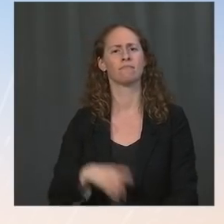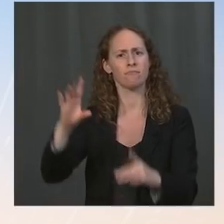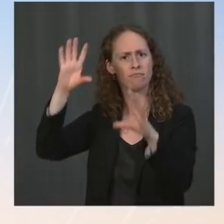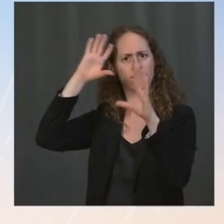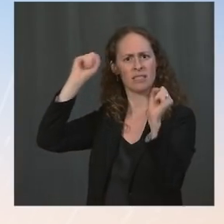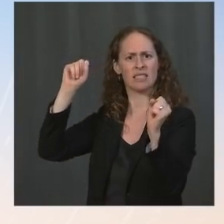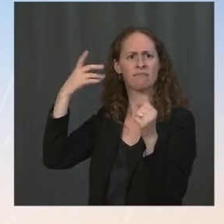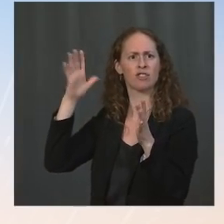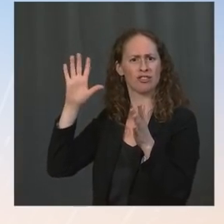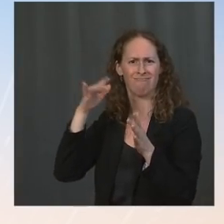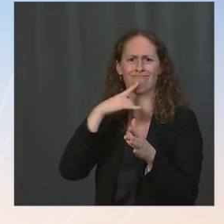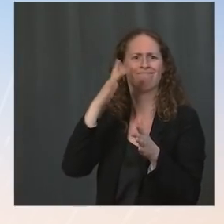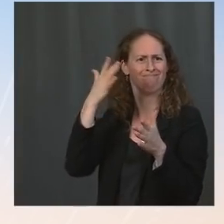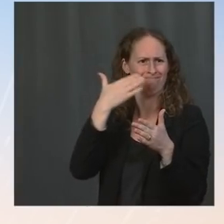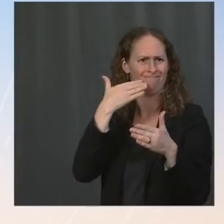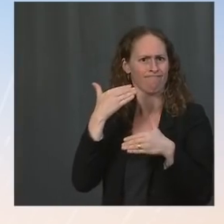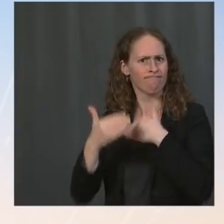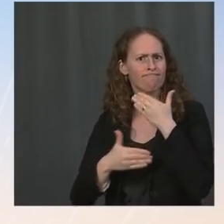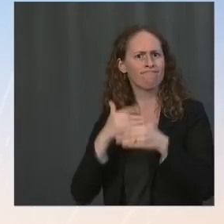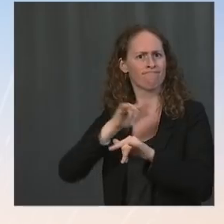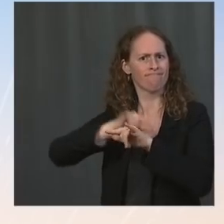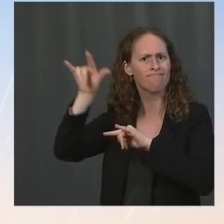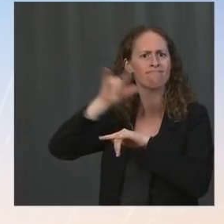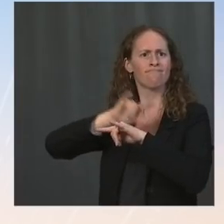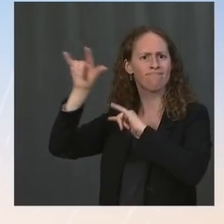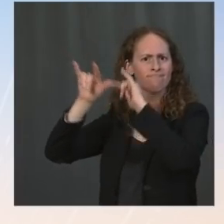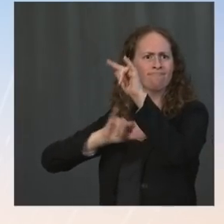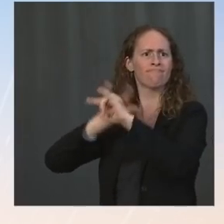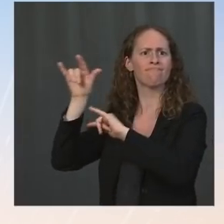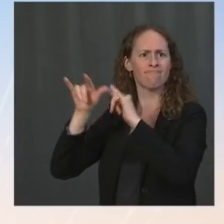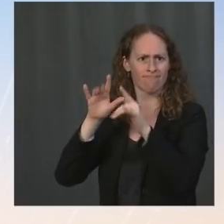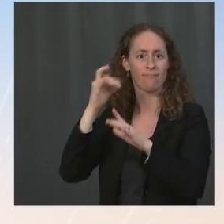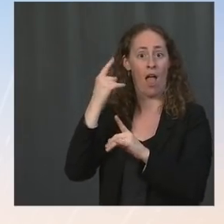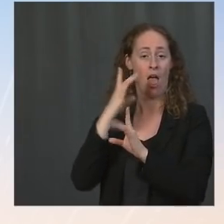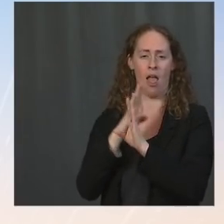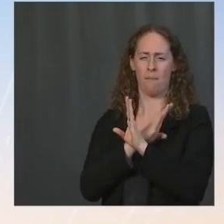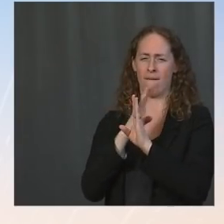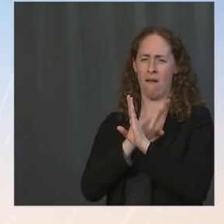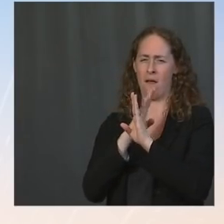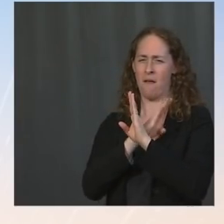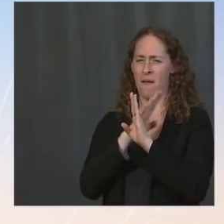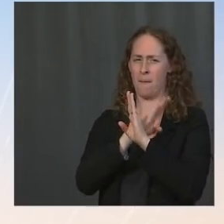for the "achievement of our objectives." So, as we approach that deadline, either tonight or tomorrow night, whatever it is,